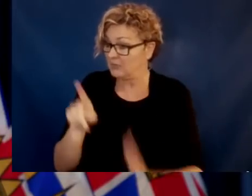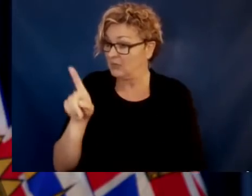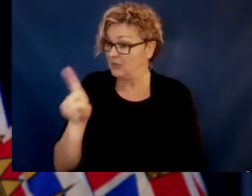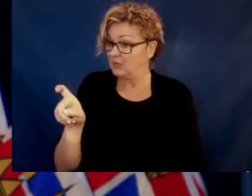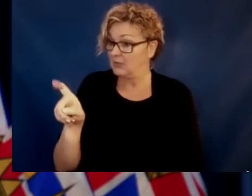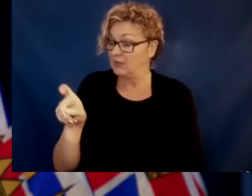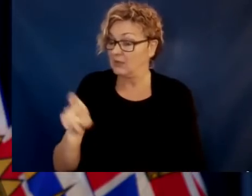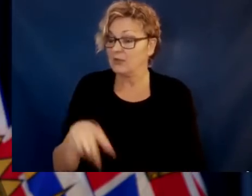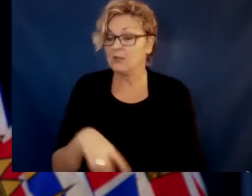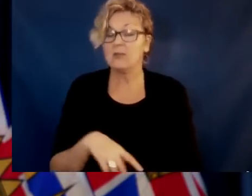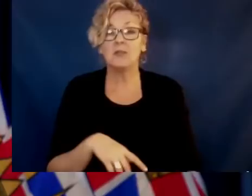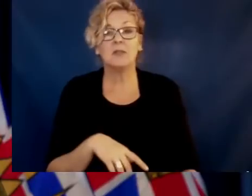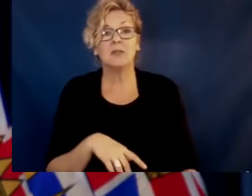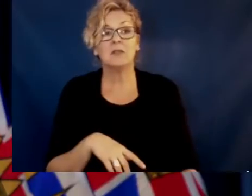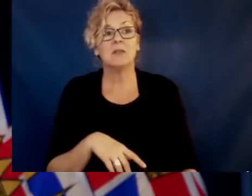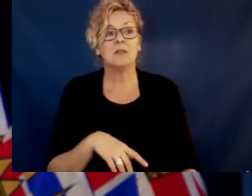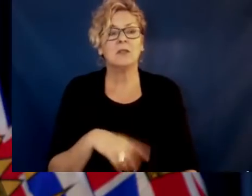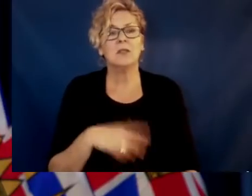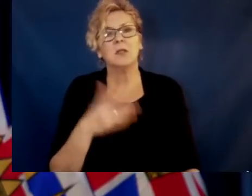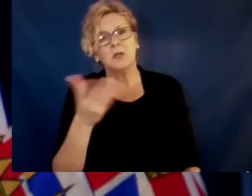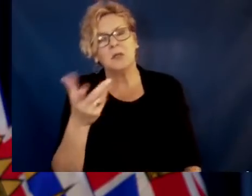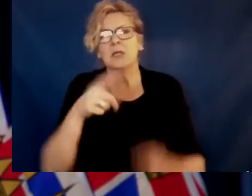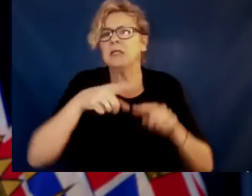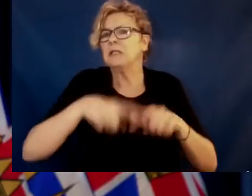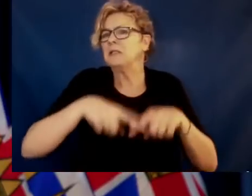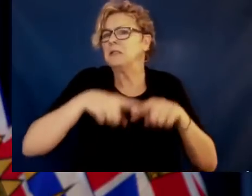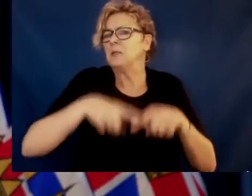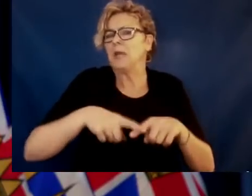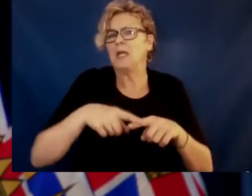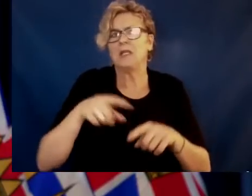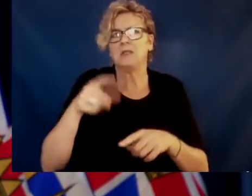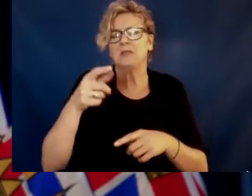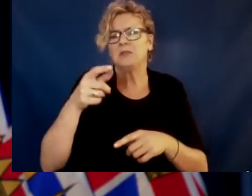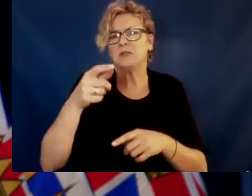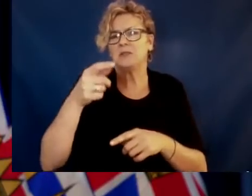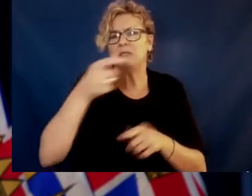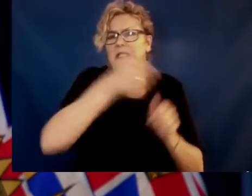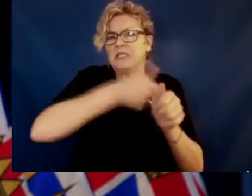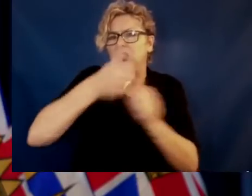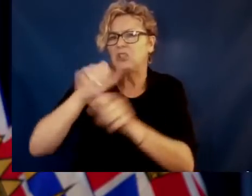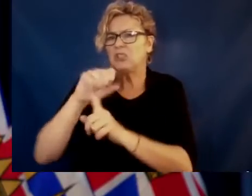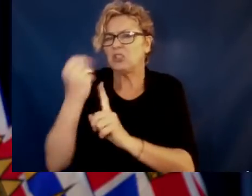the situation, but yes, I have been in touch with, for example, the RCMP, with my